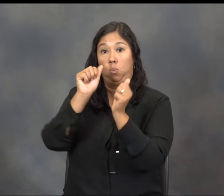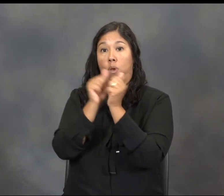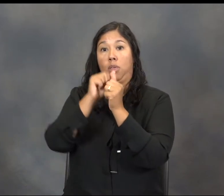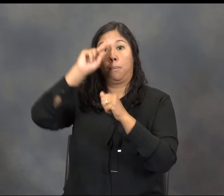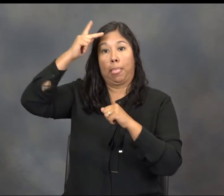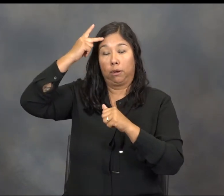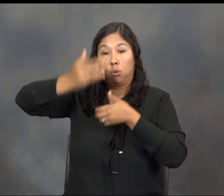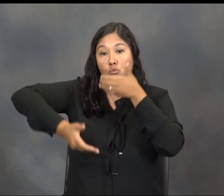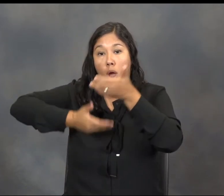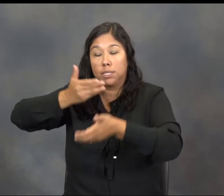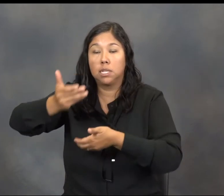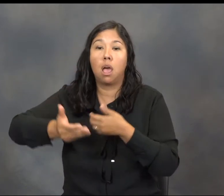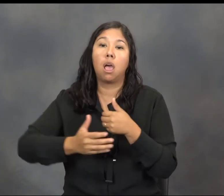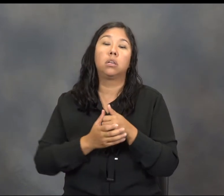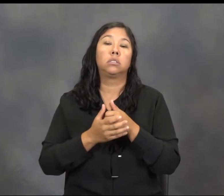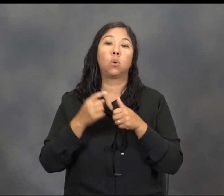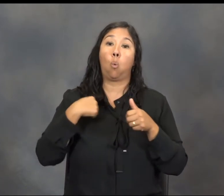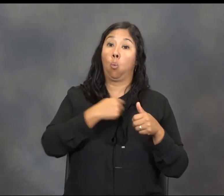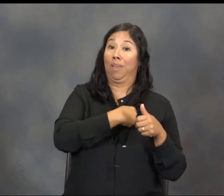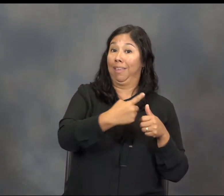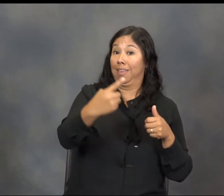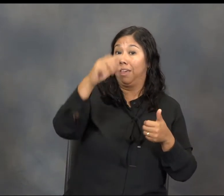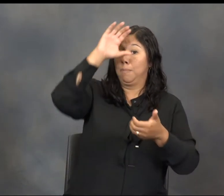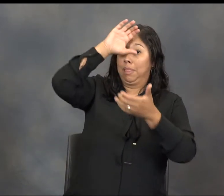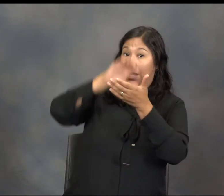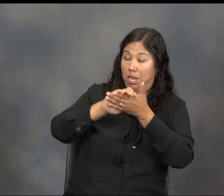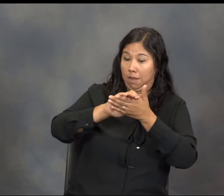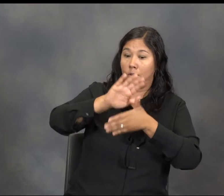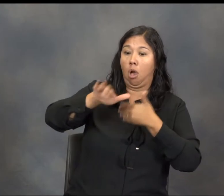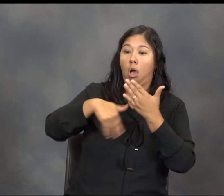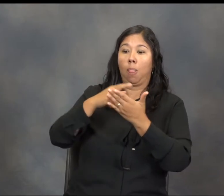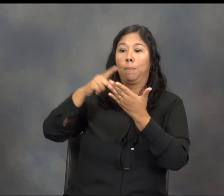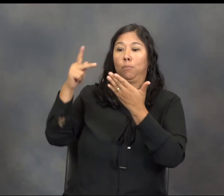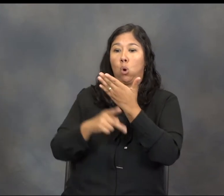And we believe that all of these programs work together synergistically